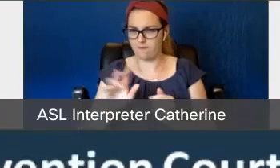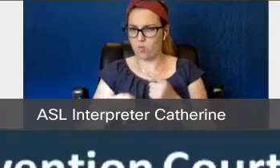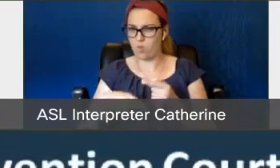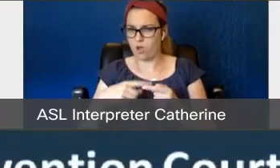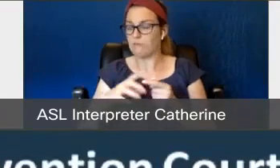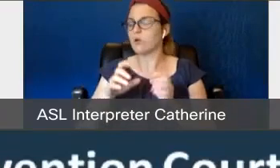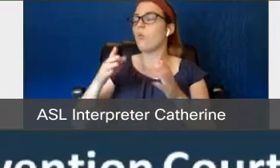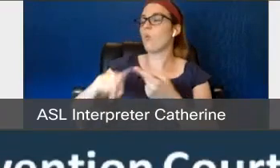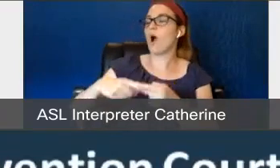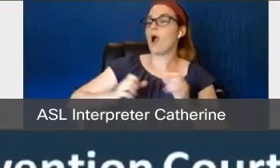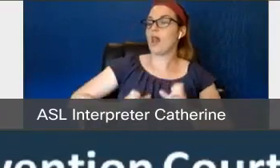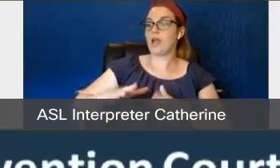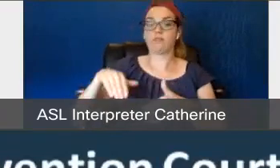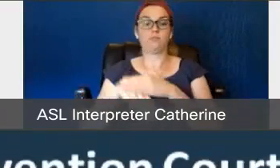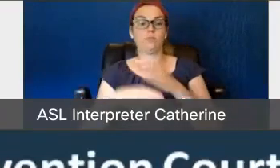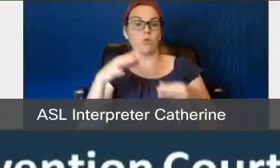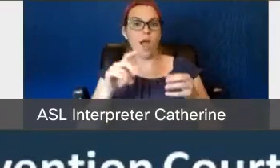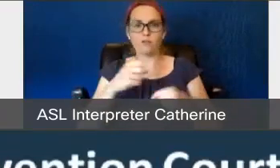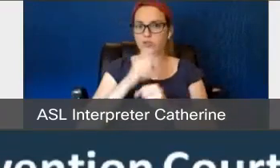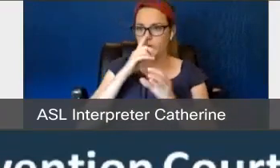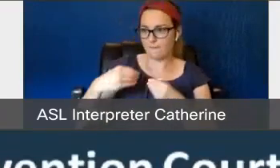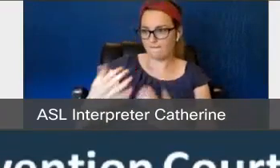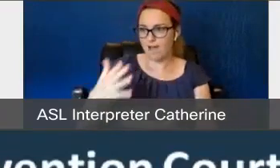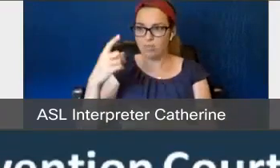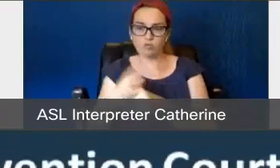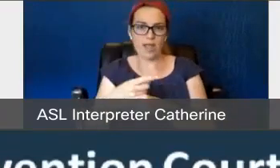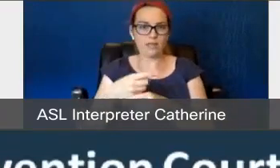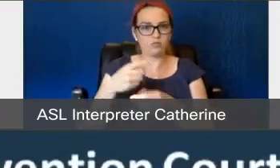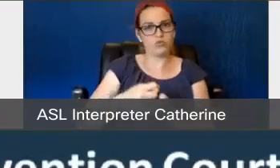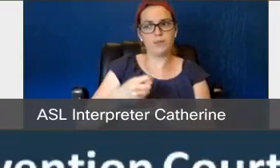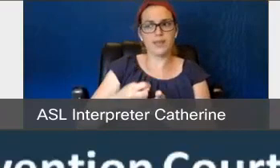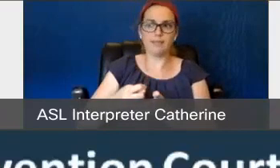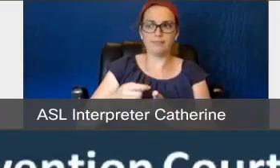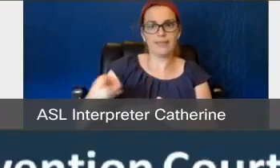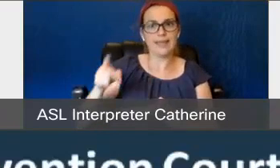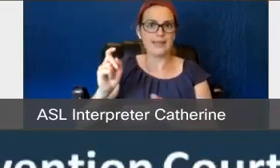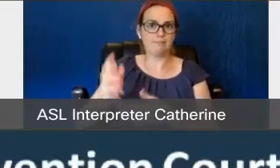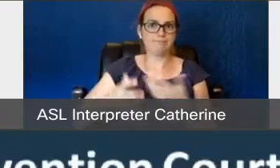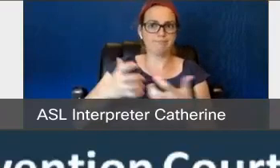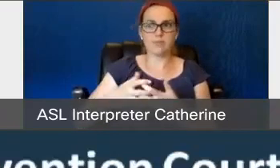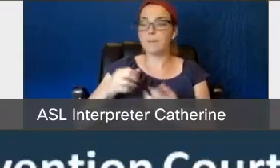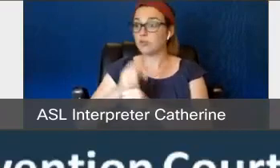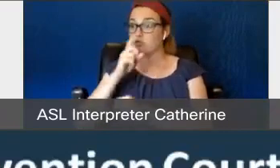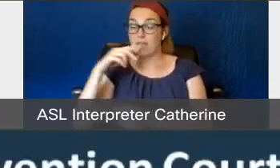they get the treatment that they need, we don't wanna wait on the back end, you wanna make sure they get there, they get the treatment that they need and we cut down